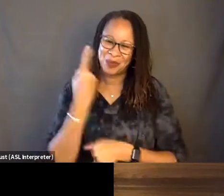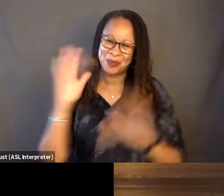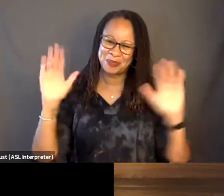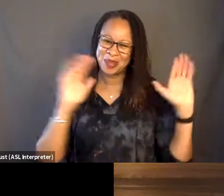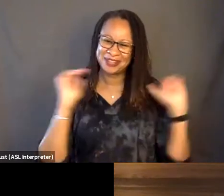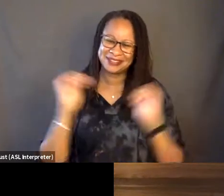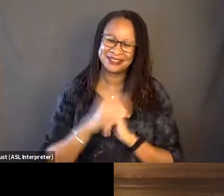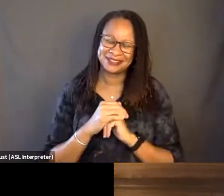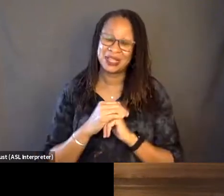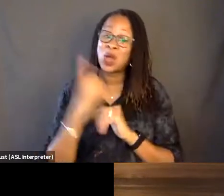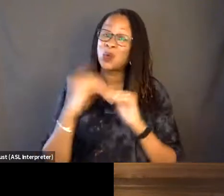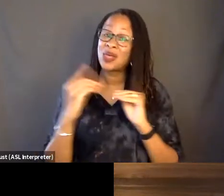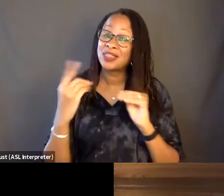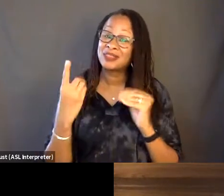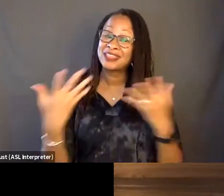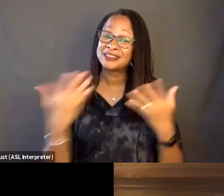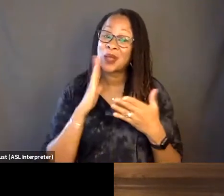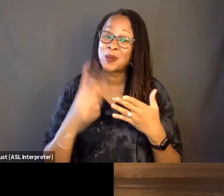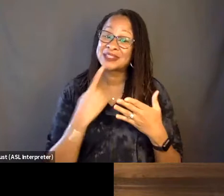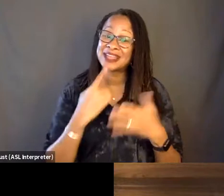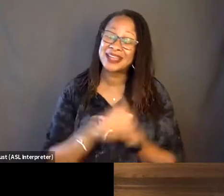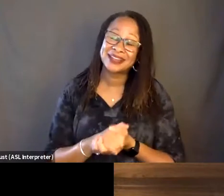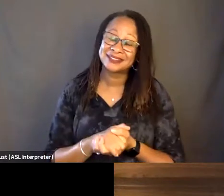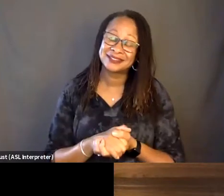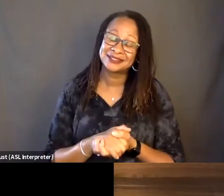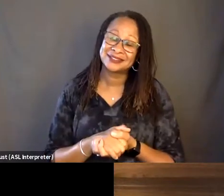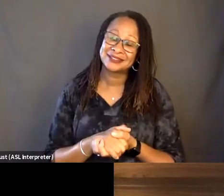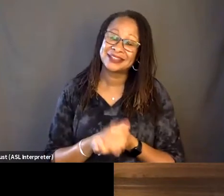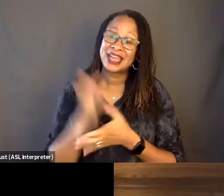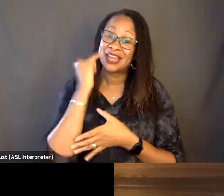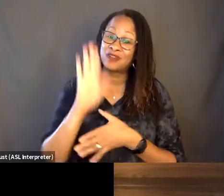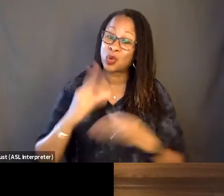And one thing I'll say is, if you're inspired by the film,